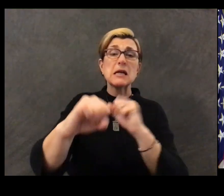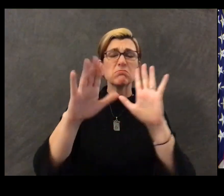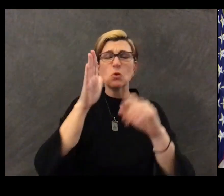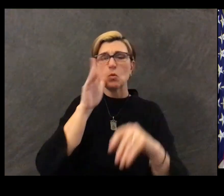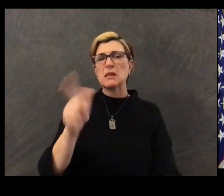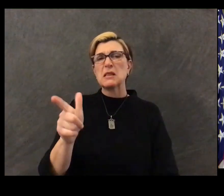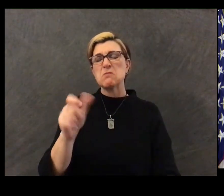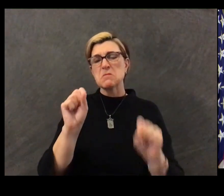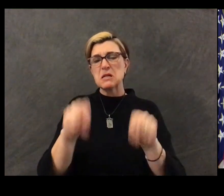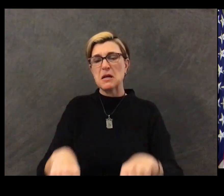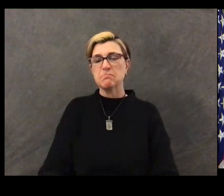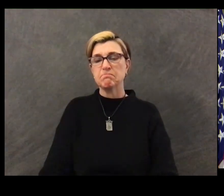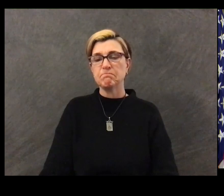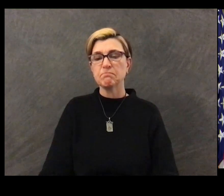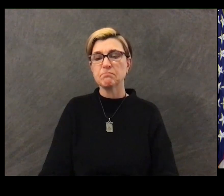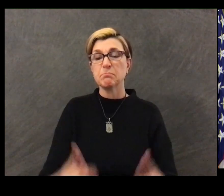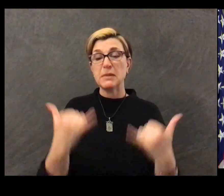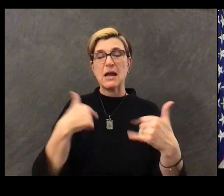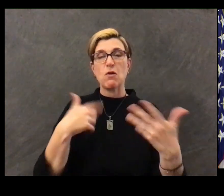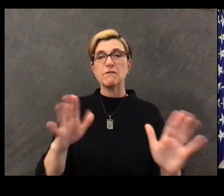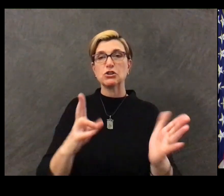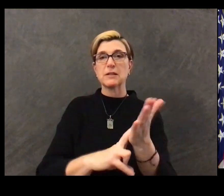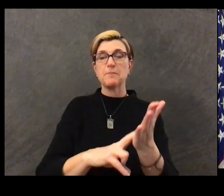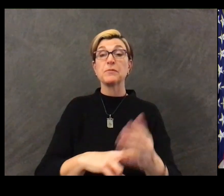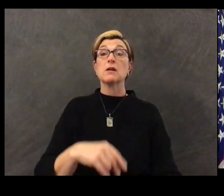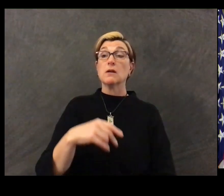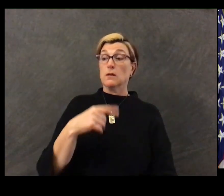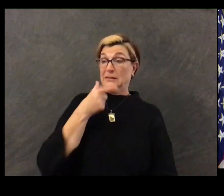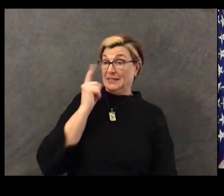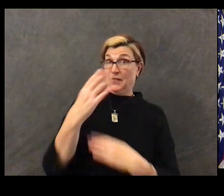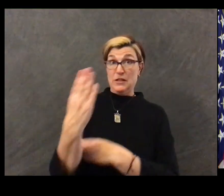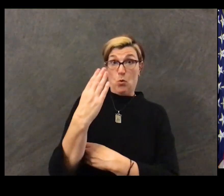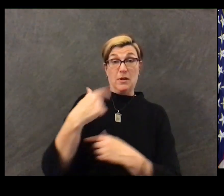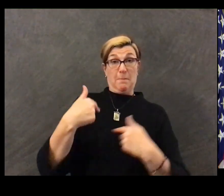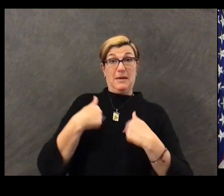signed earlier today the first lady and I planted a tree on the South Lawn of